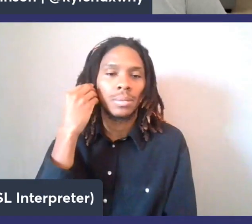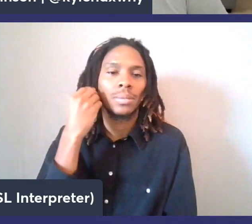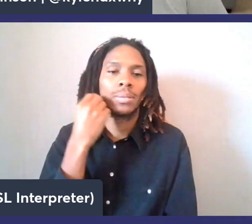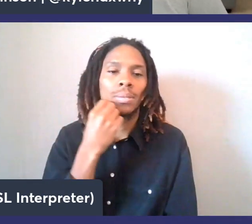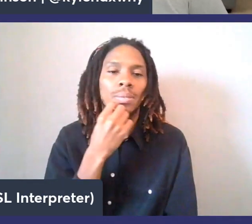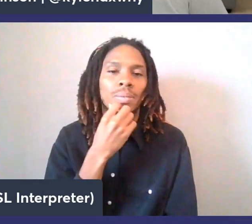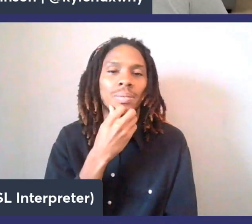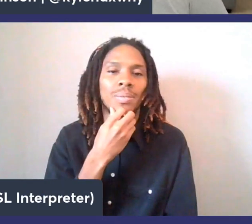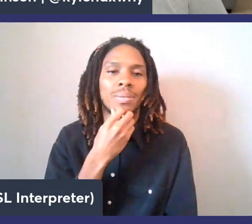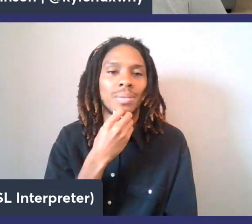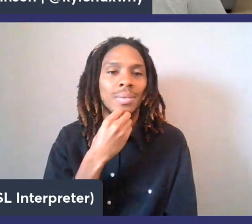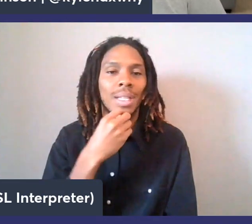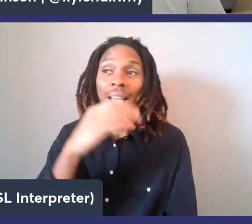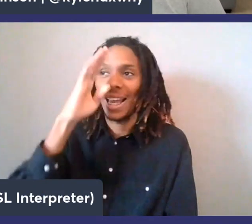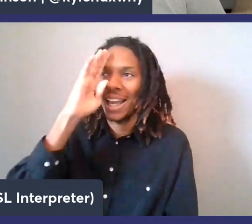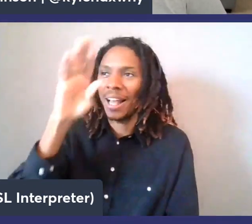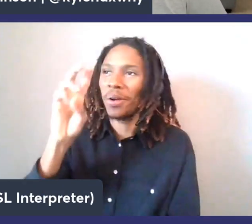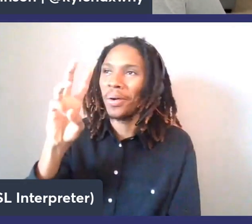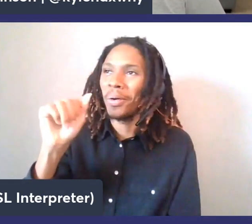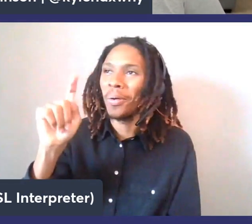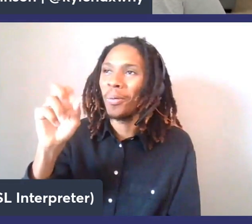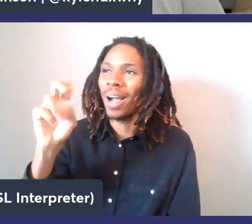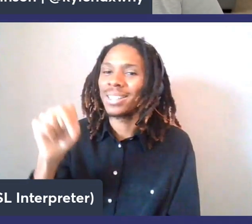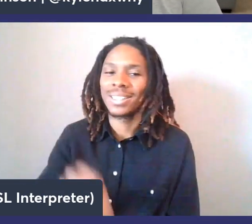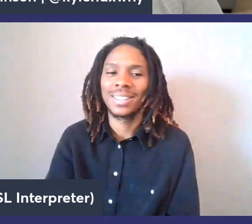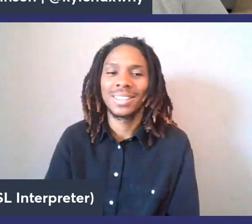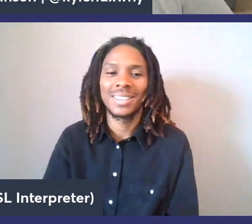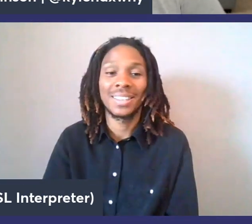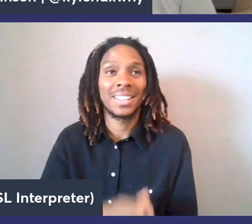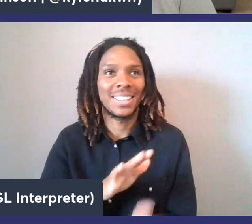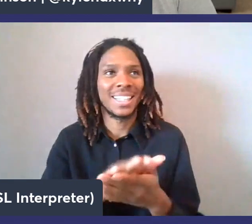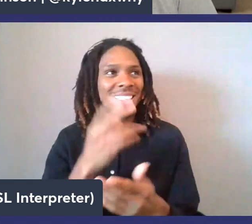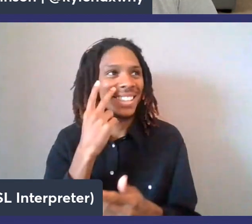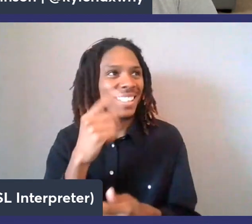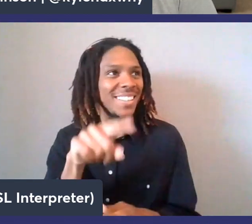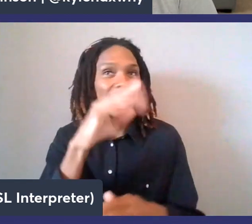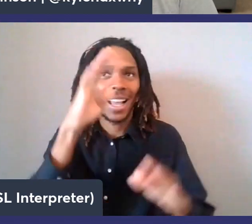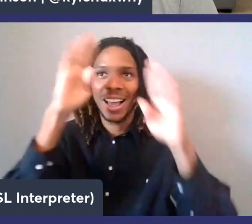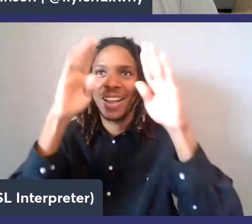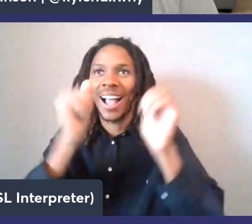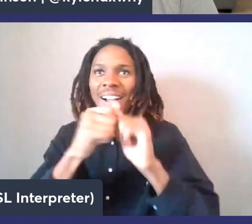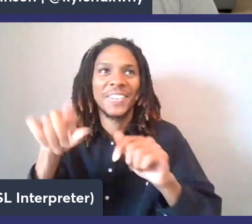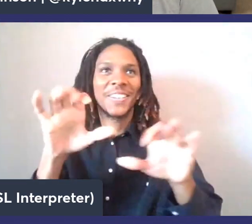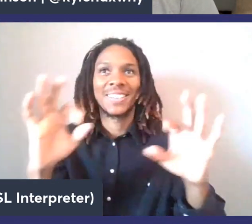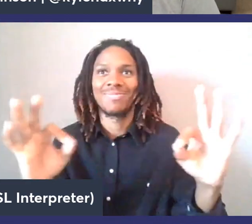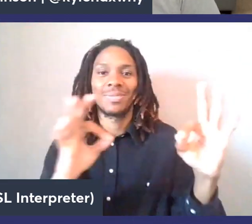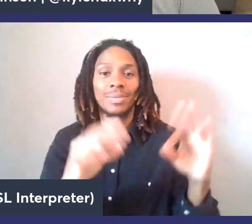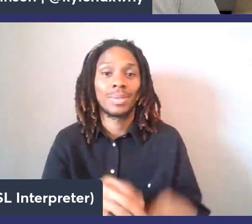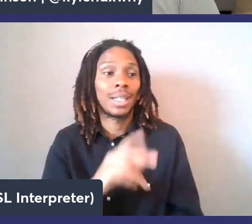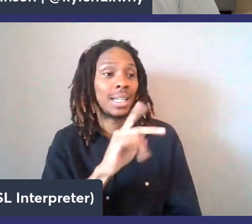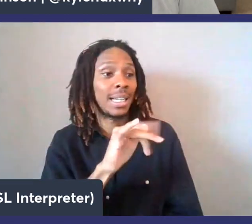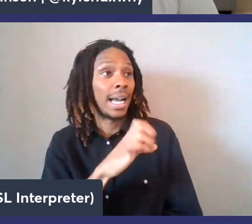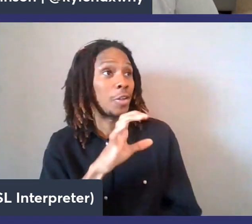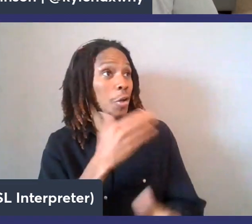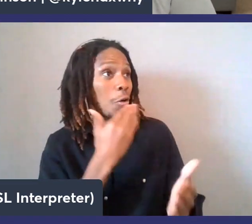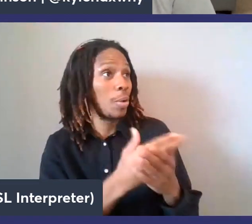Hi, Watson, good to see you again. Good to see you all. Hello everyone, how are y'all doing? Doing very well, how are you doing this Friday?